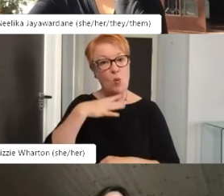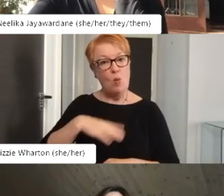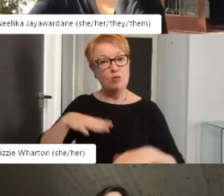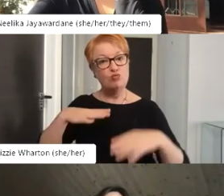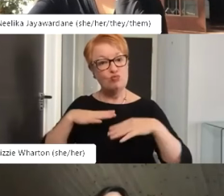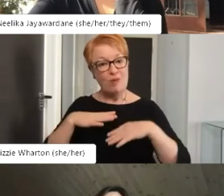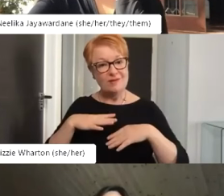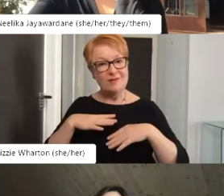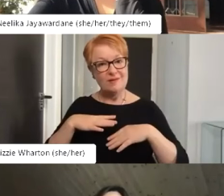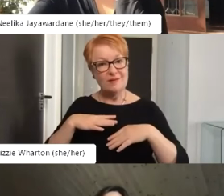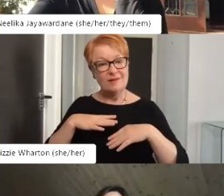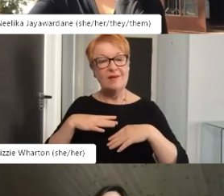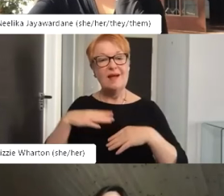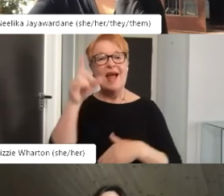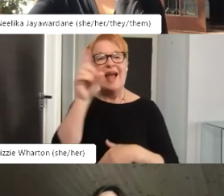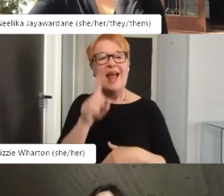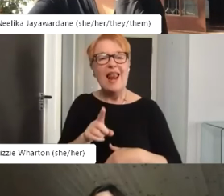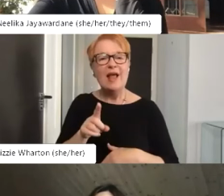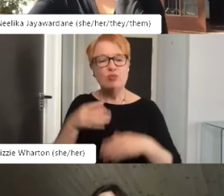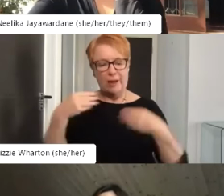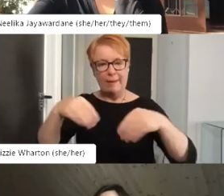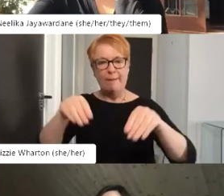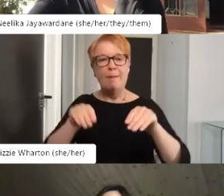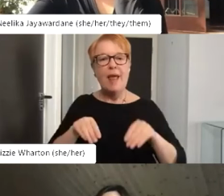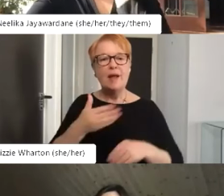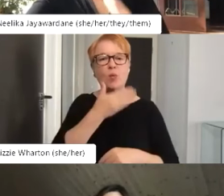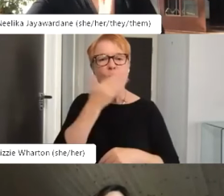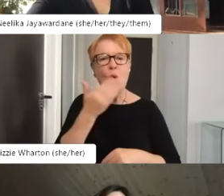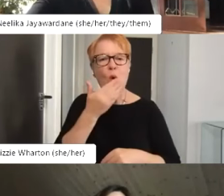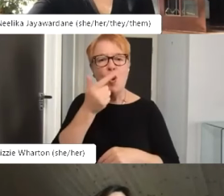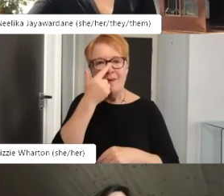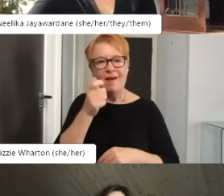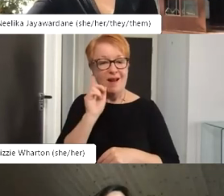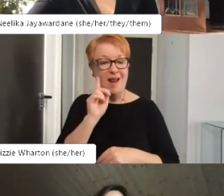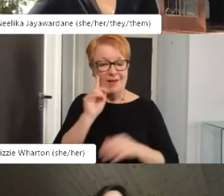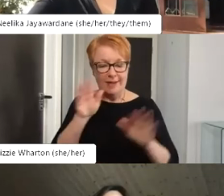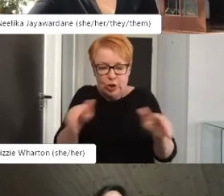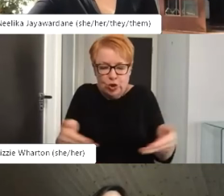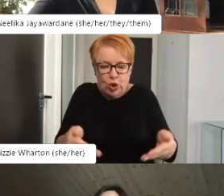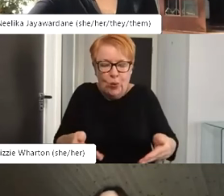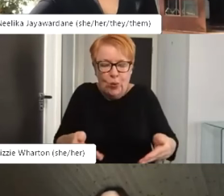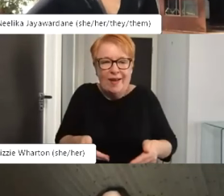Or here you can write a letter that you always wanted to write.